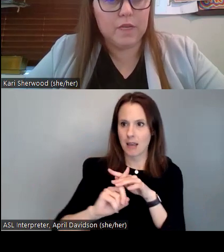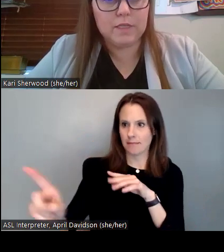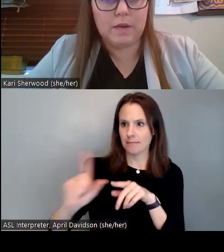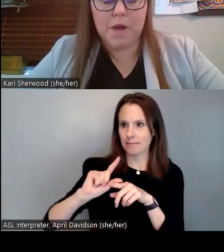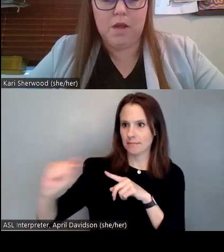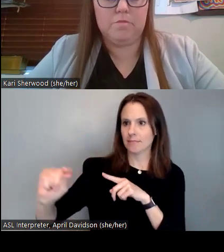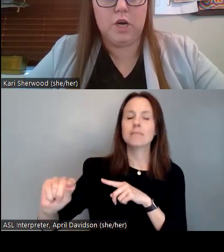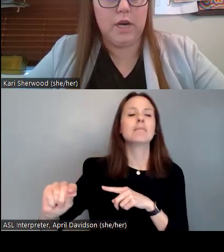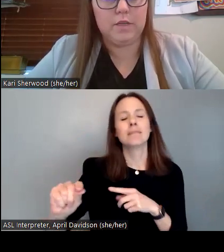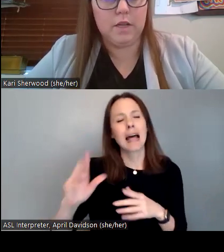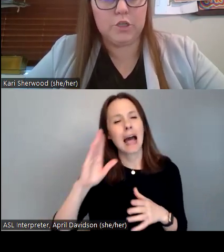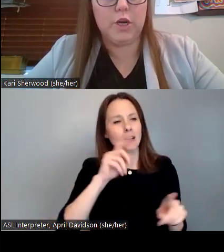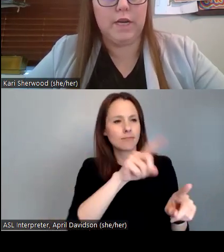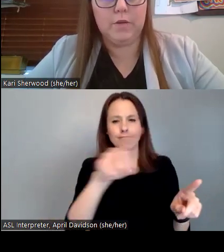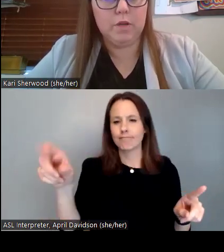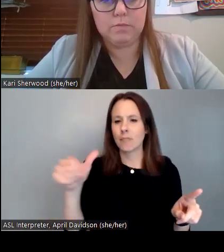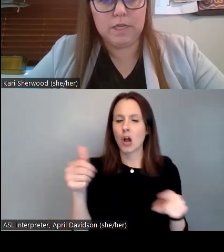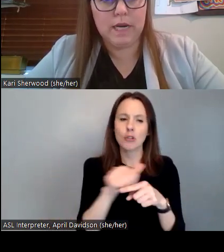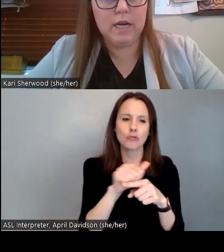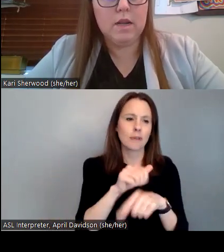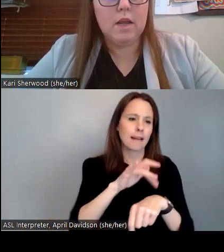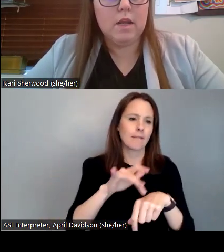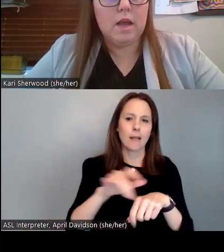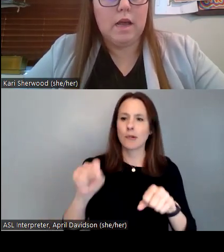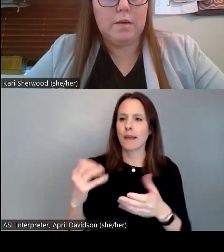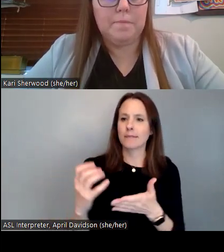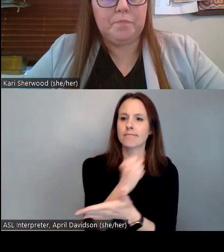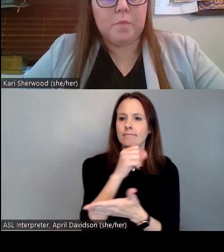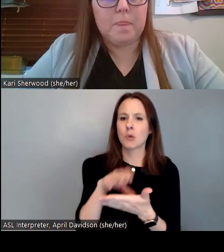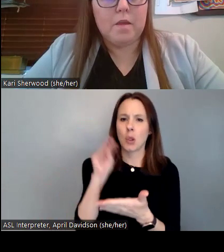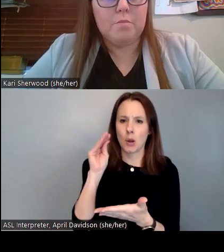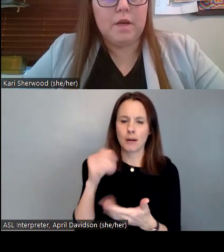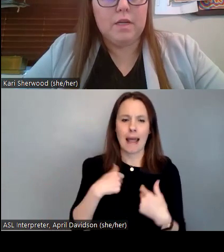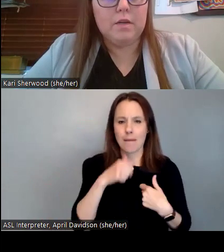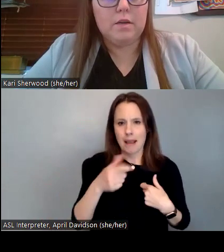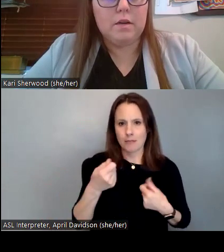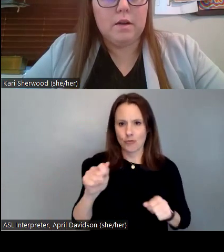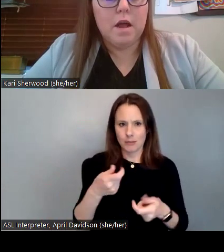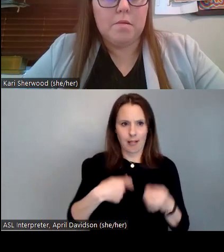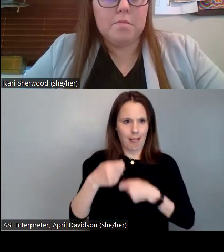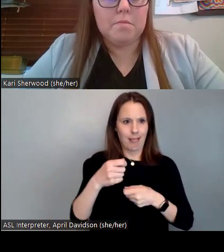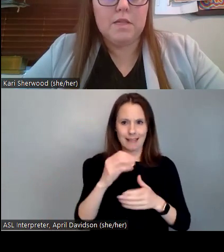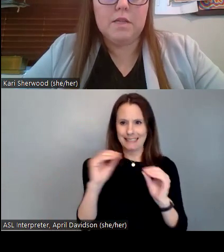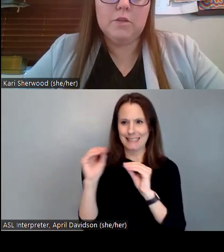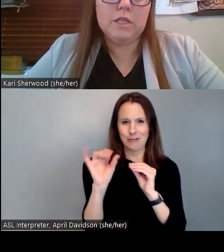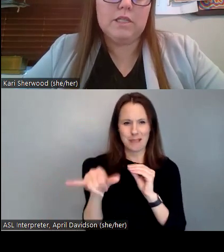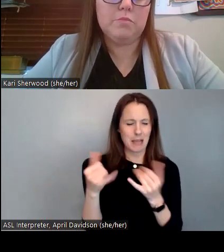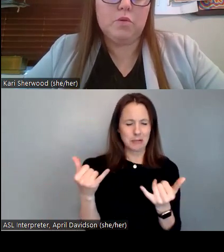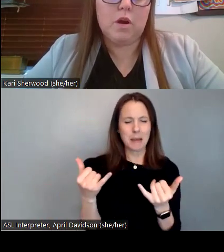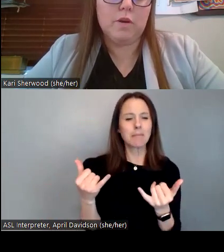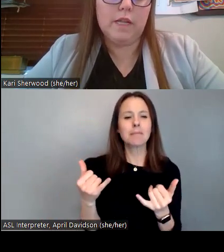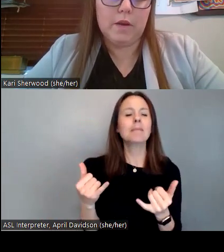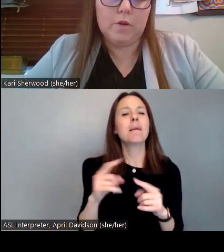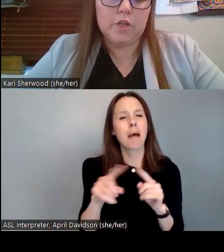this. I'm not trying to train anyone today. But then, using simple concrete language like